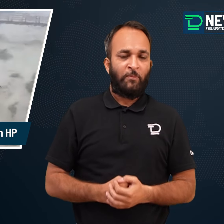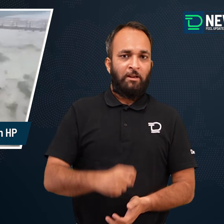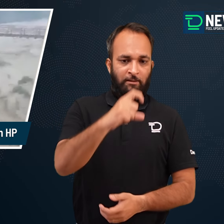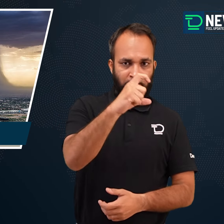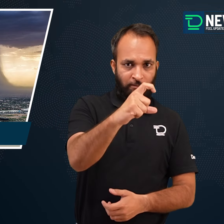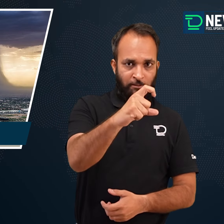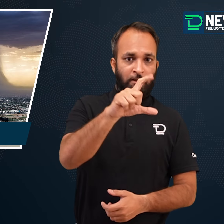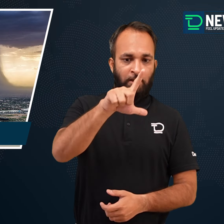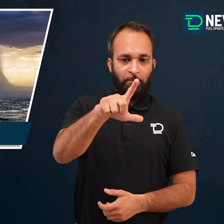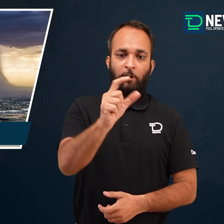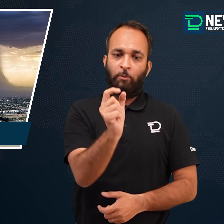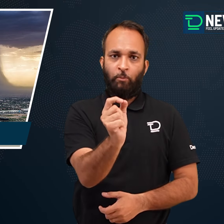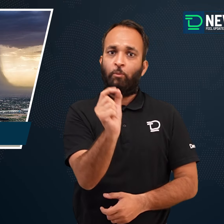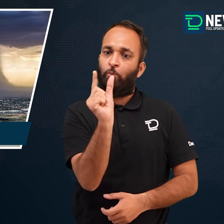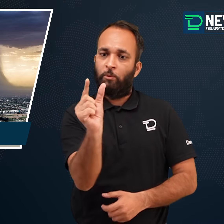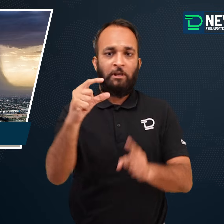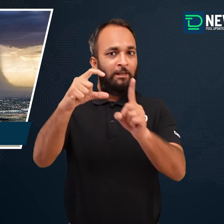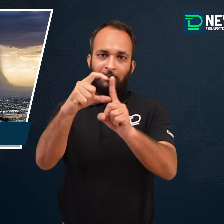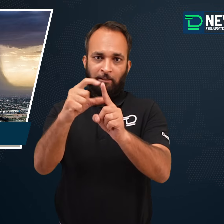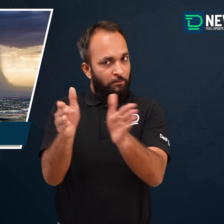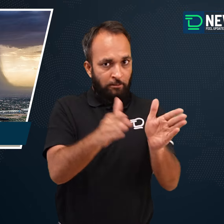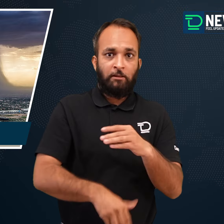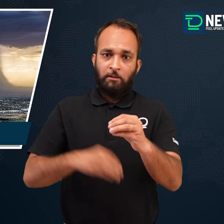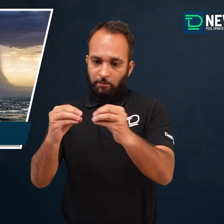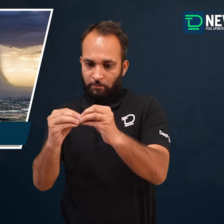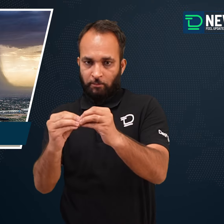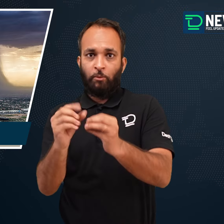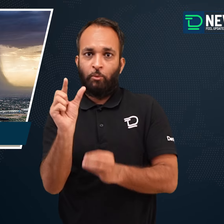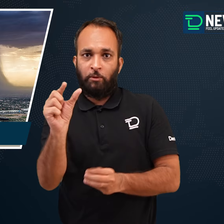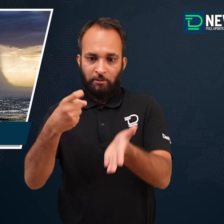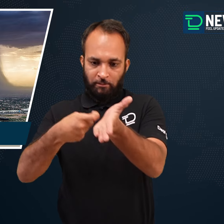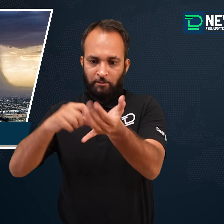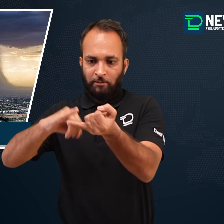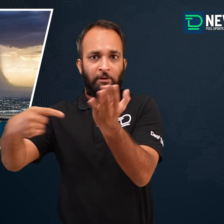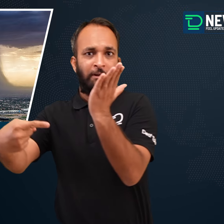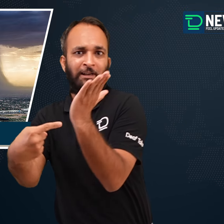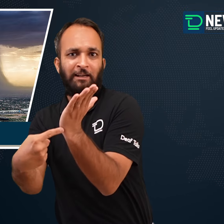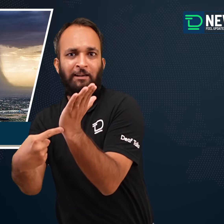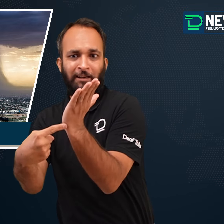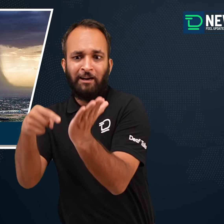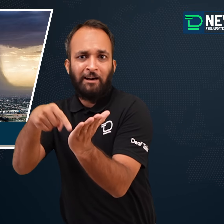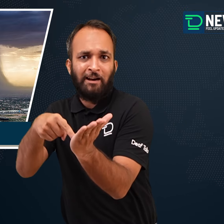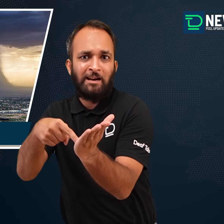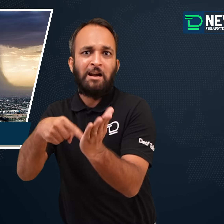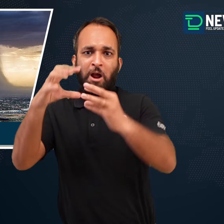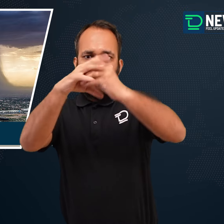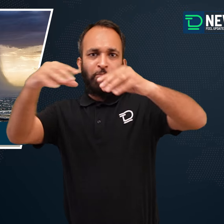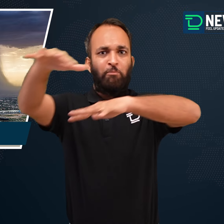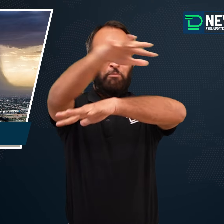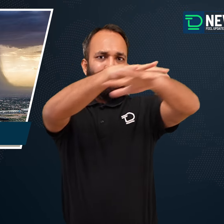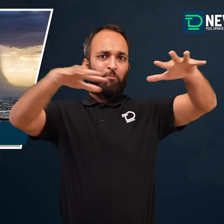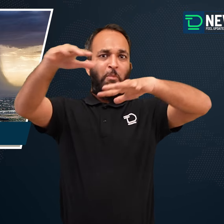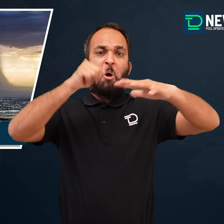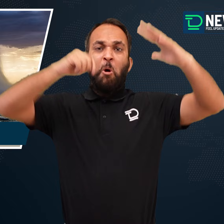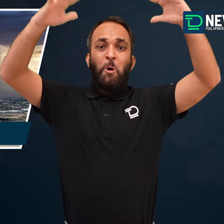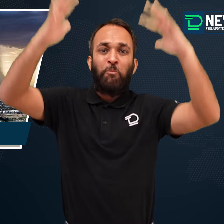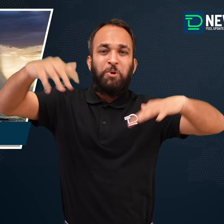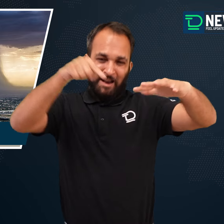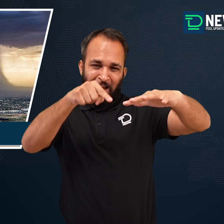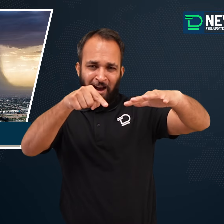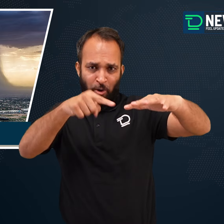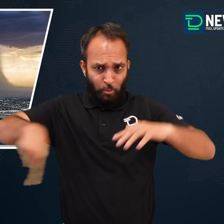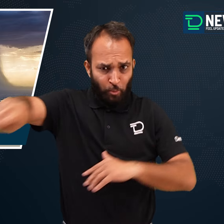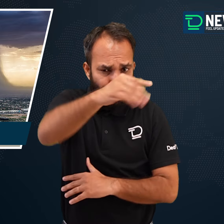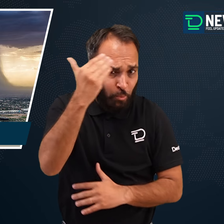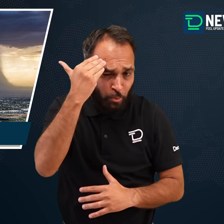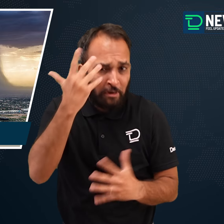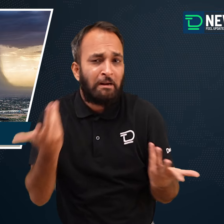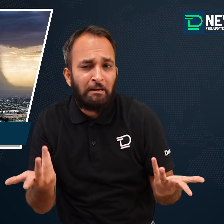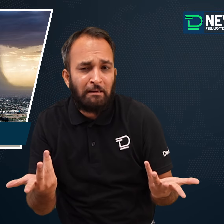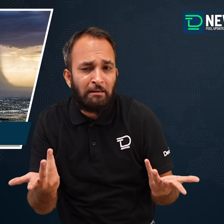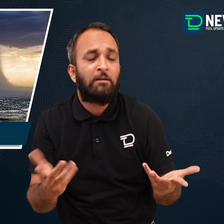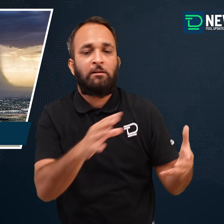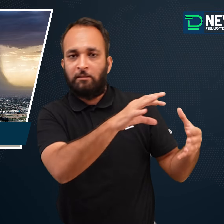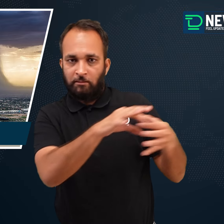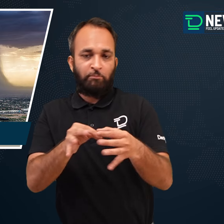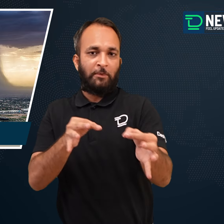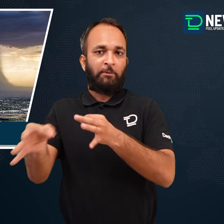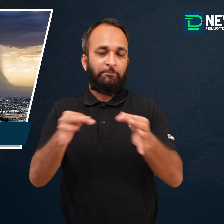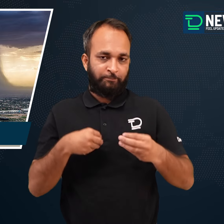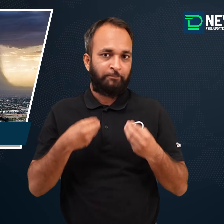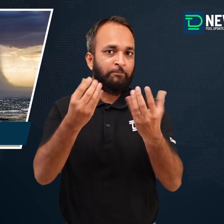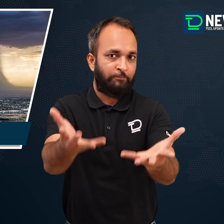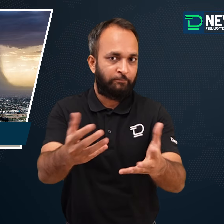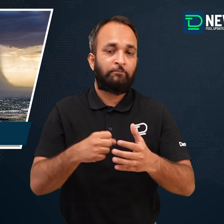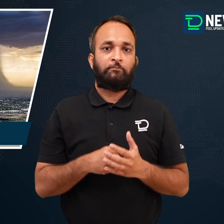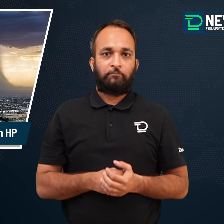Do you know what a cloud burst is? Let me explain today.